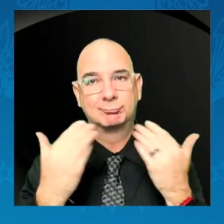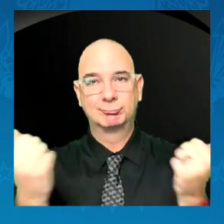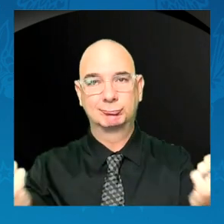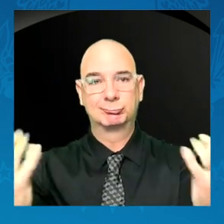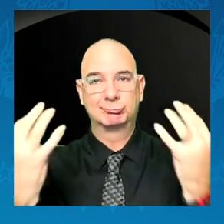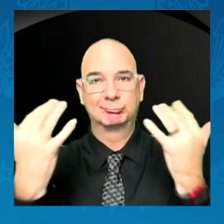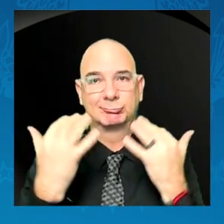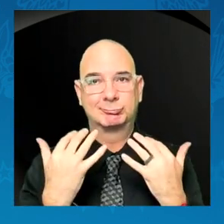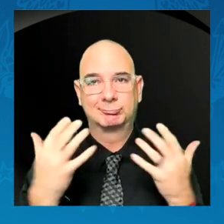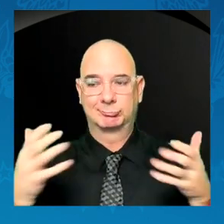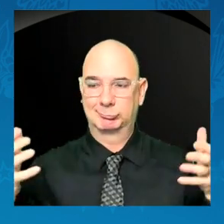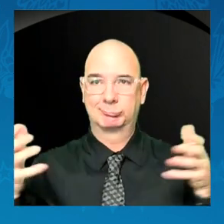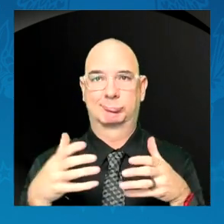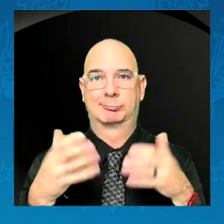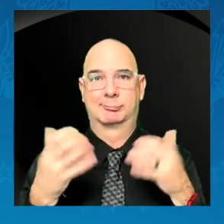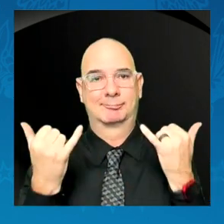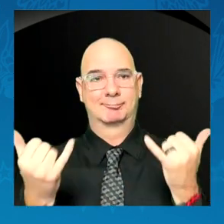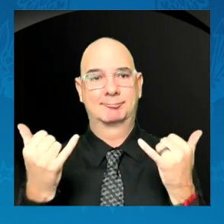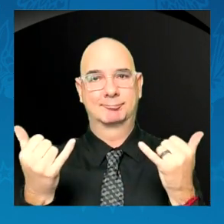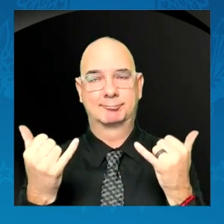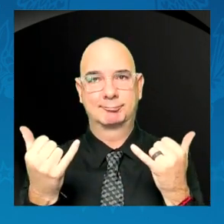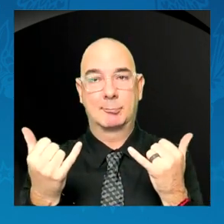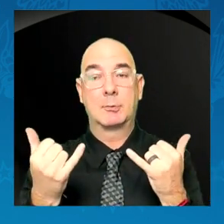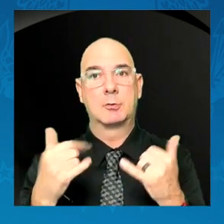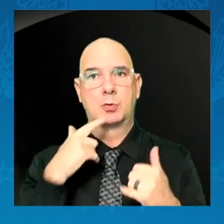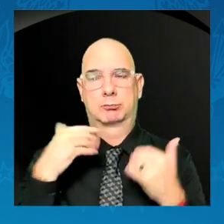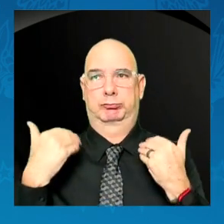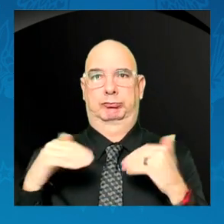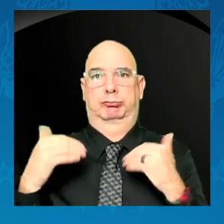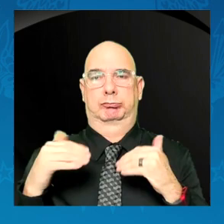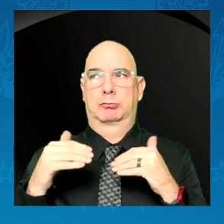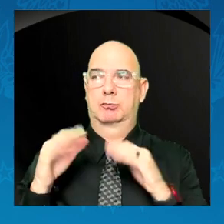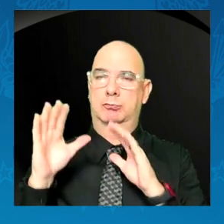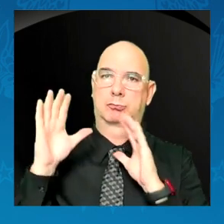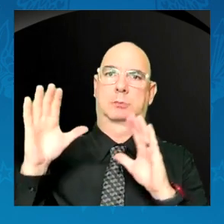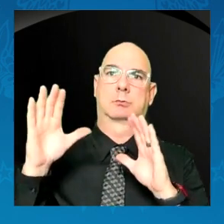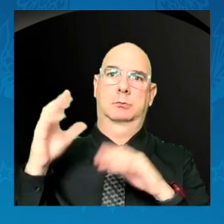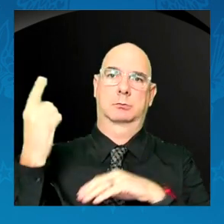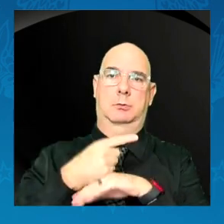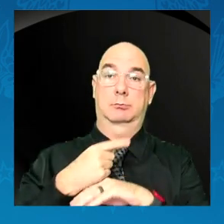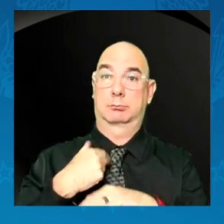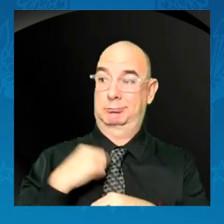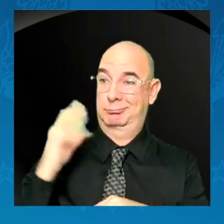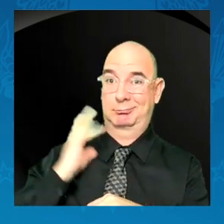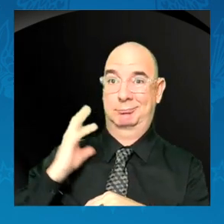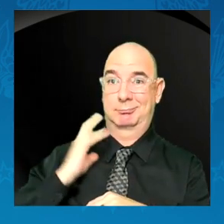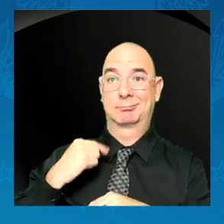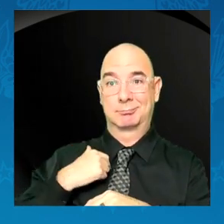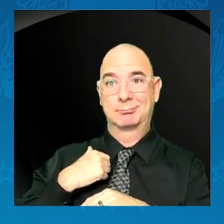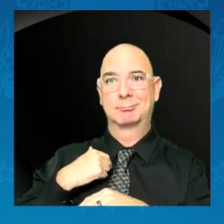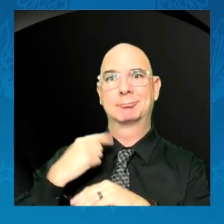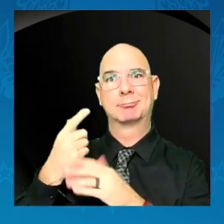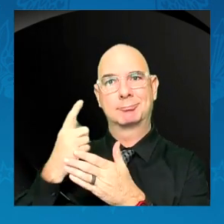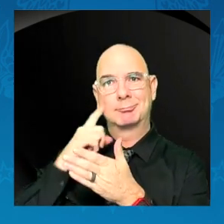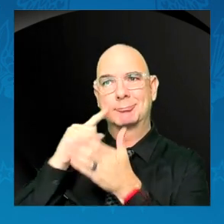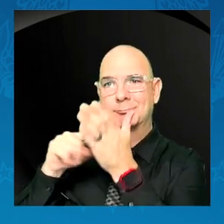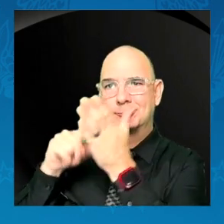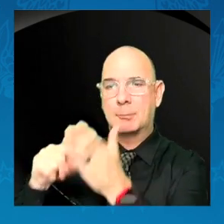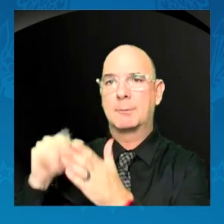What a great day. As a former astronaut myself, it's quite an honor to kick off this administration's